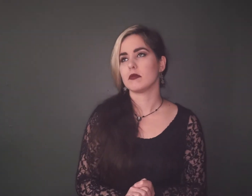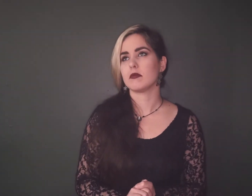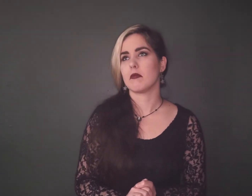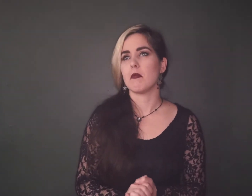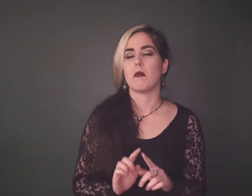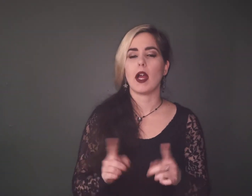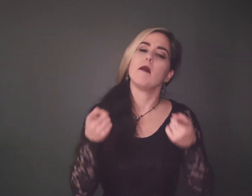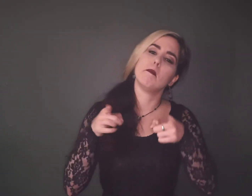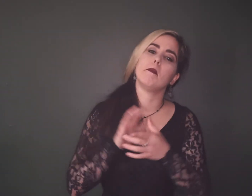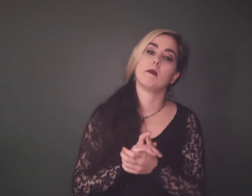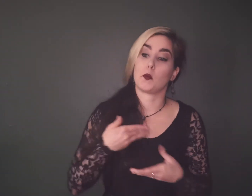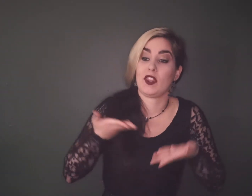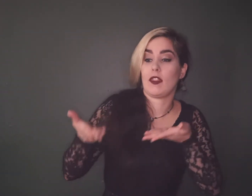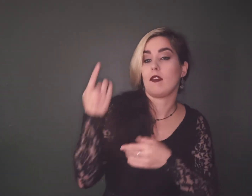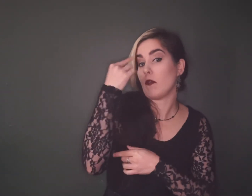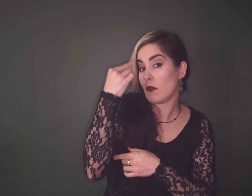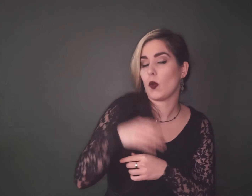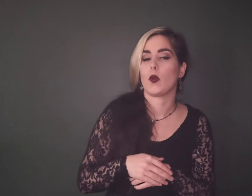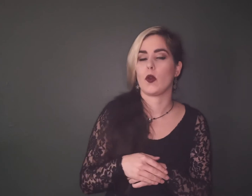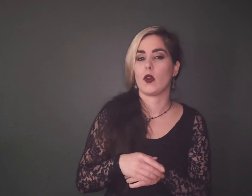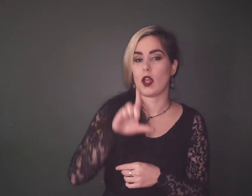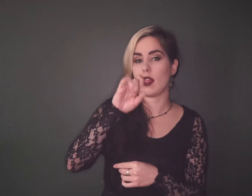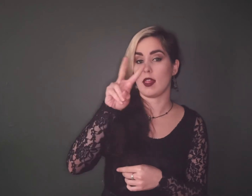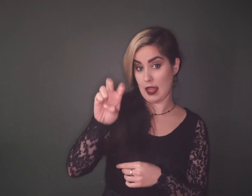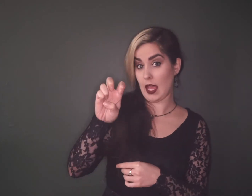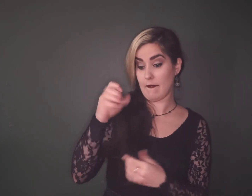But basically what happened was we were there for a live body paint...